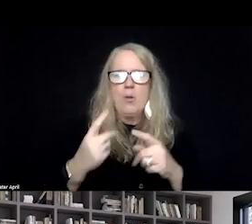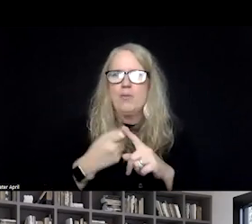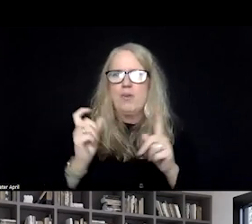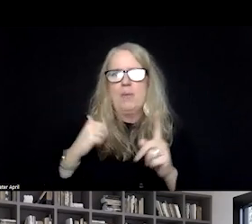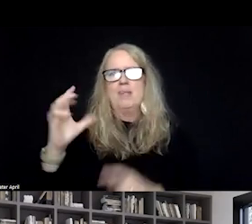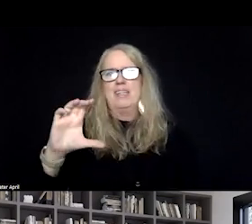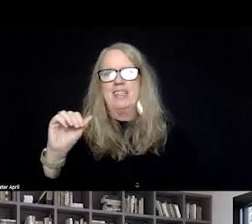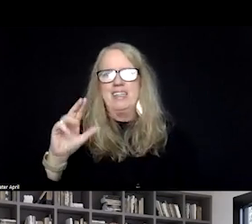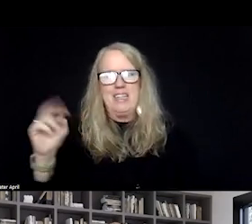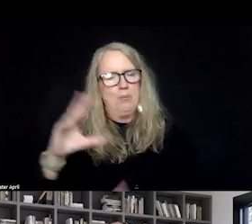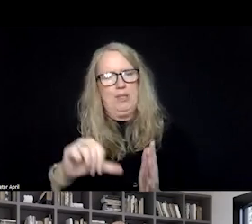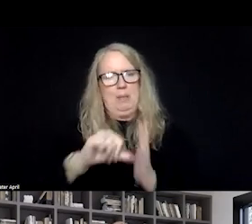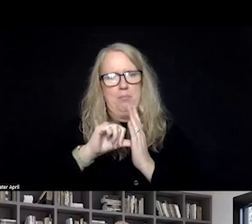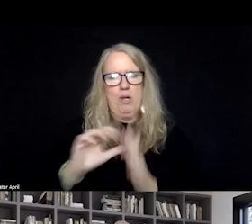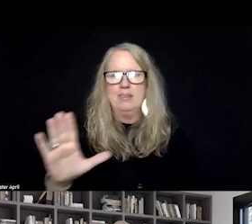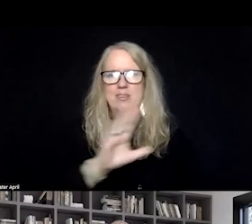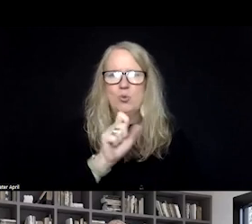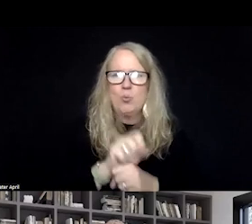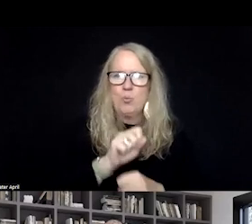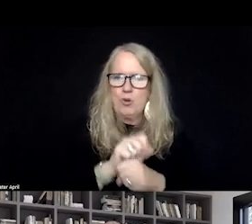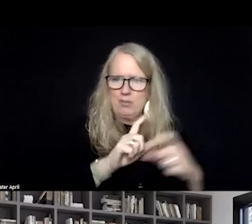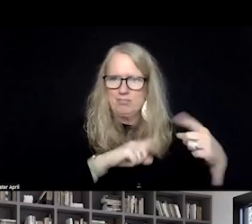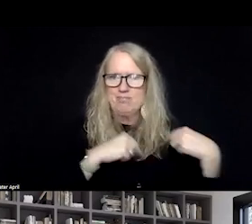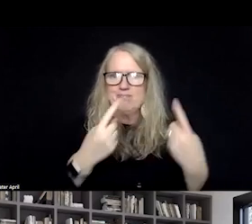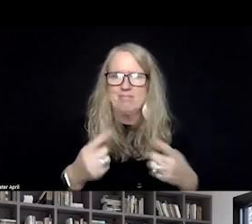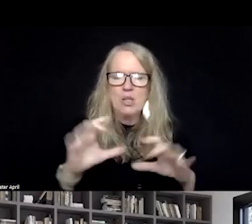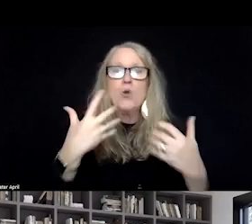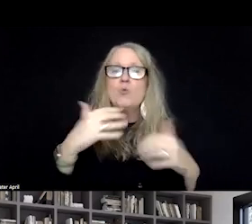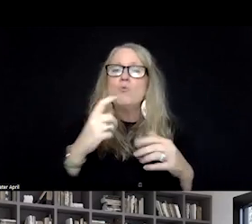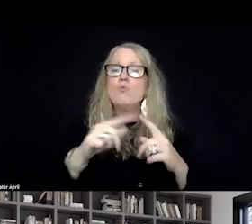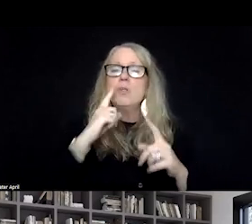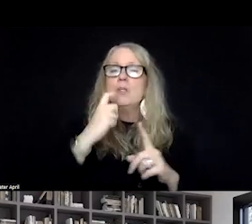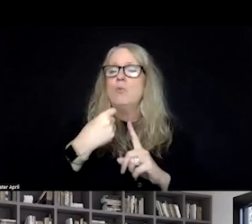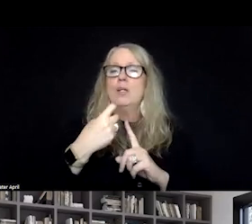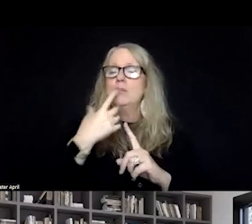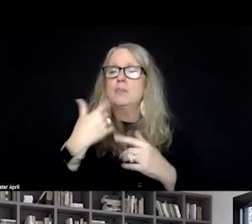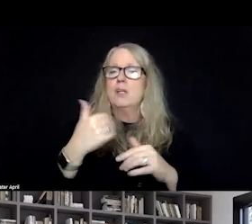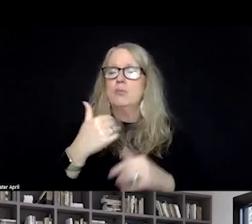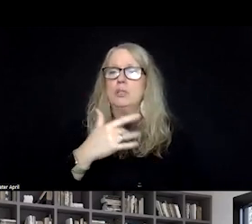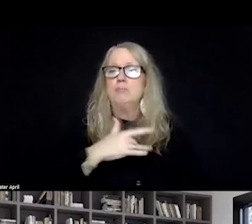I AM IMPRESSED WITH THE WORK THAT YOU DO. WHAT STRIKES ME IS JUST